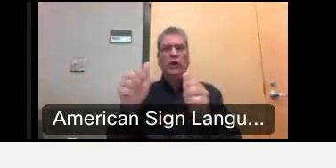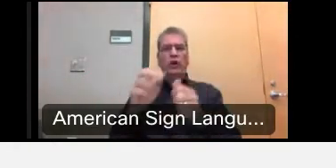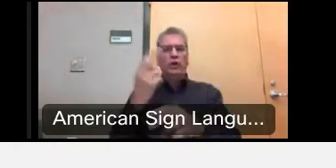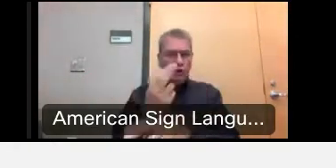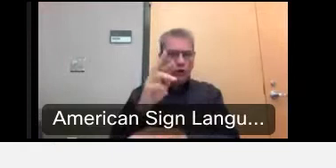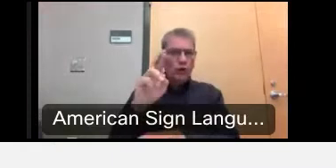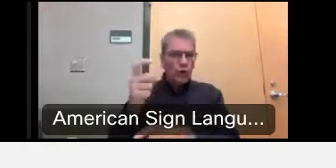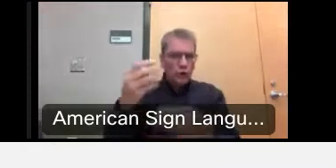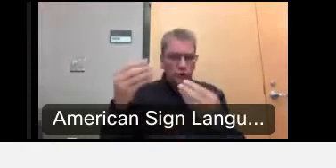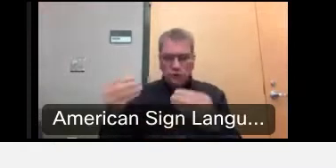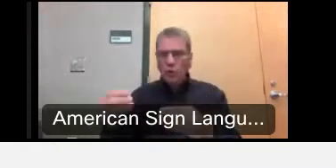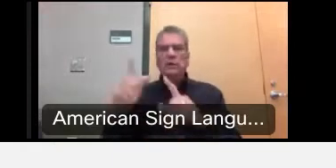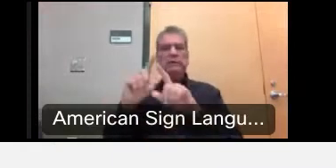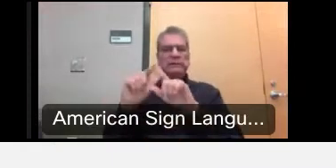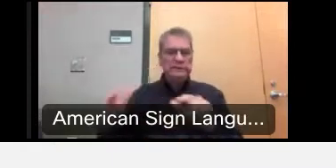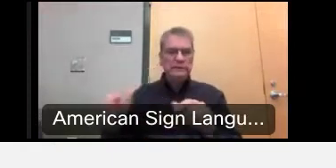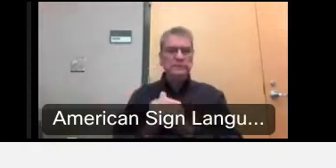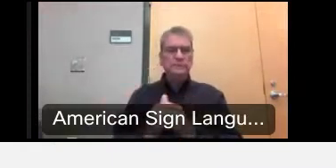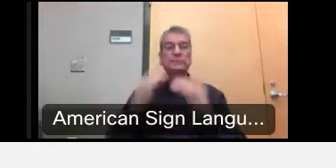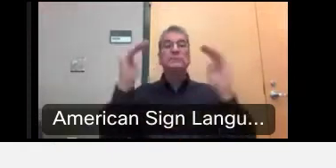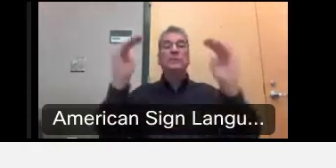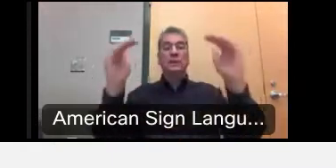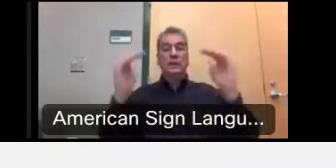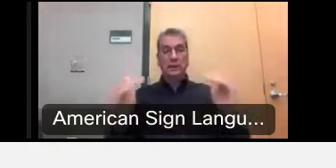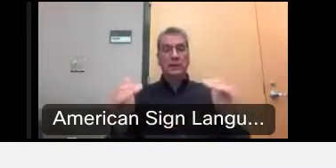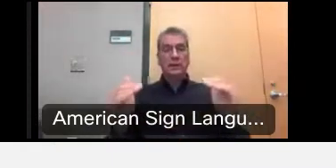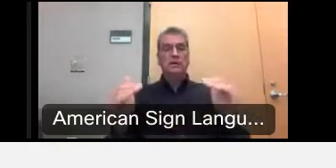Um. Next, I'm going to kind of go through this